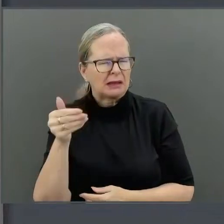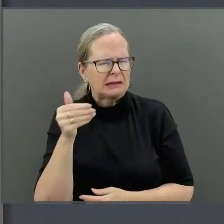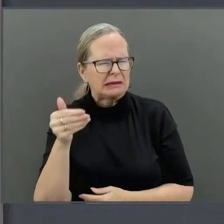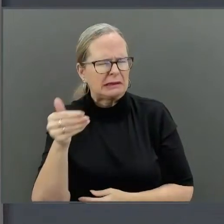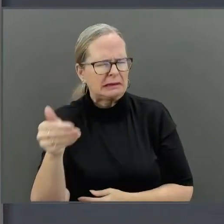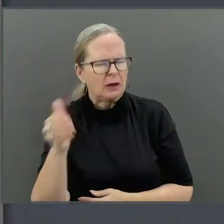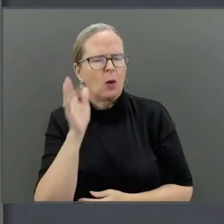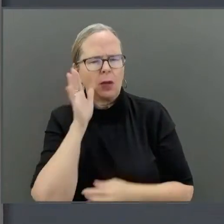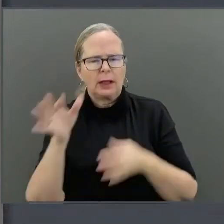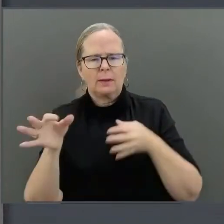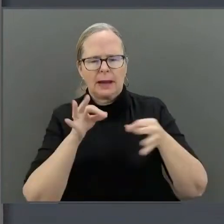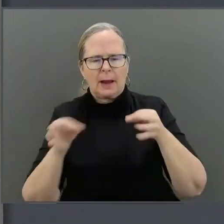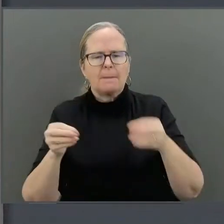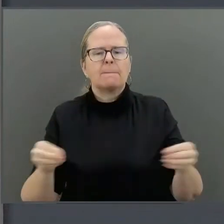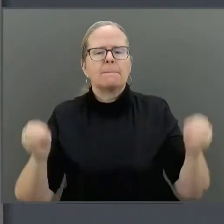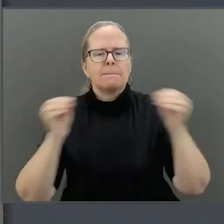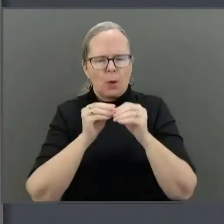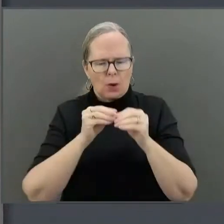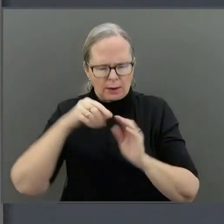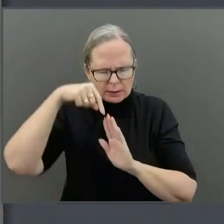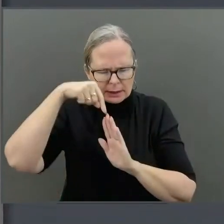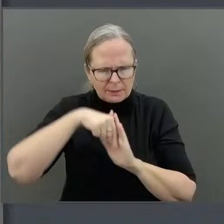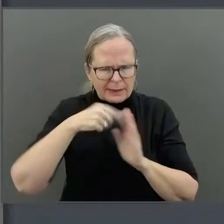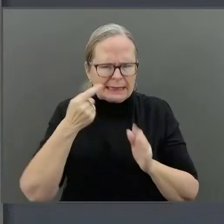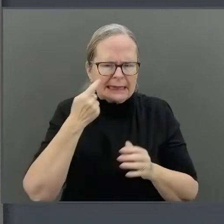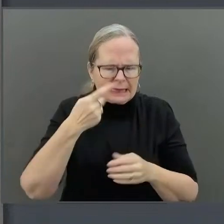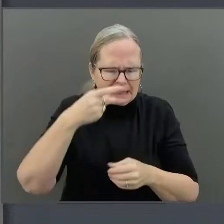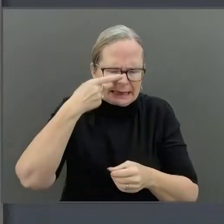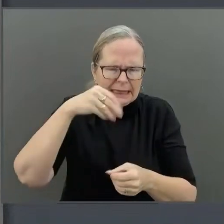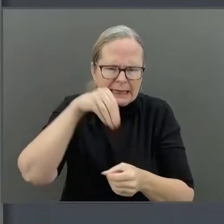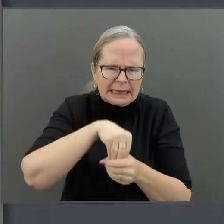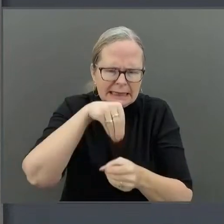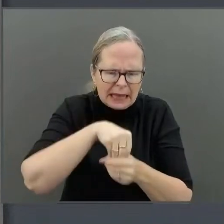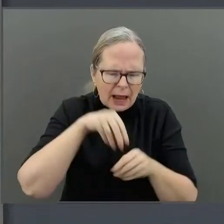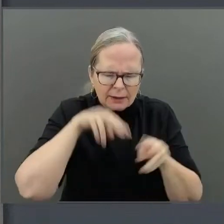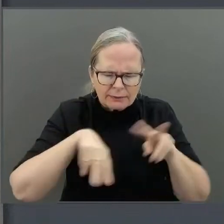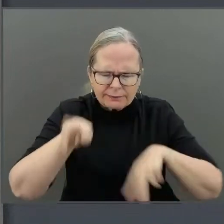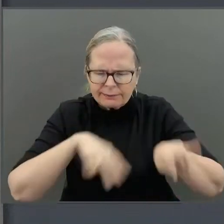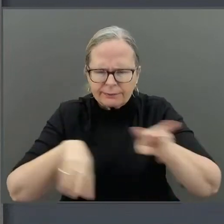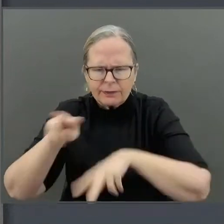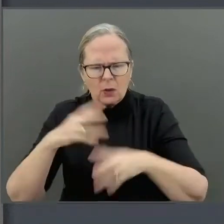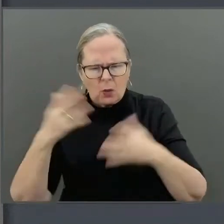and what the standup date will be yes yesterday I'm happy to report that we held the line in terms